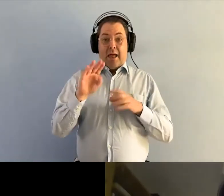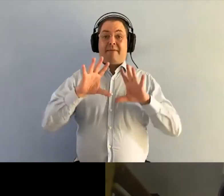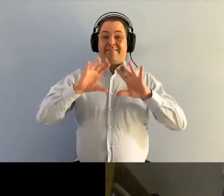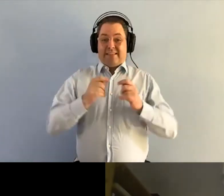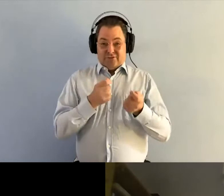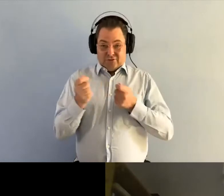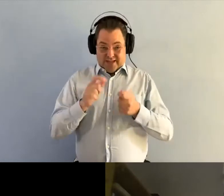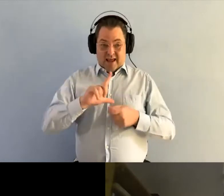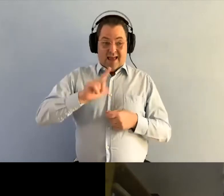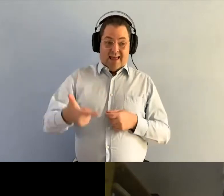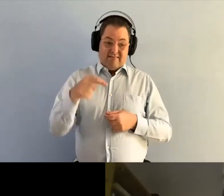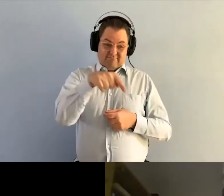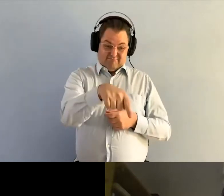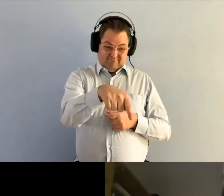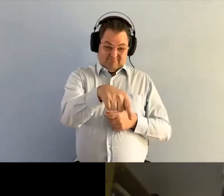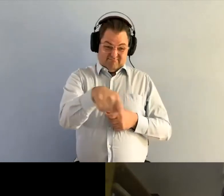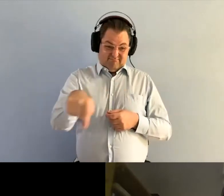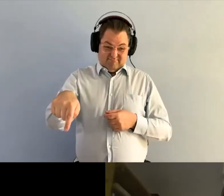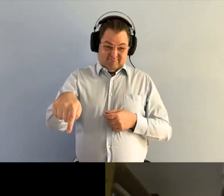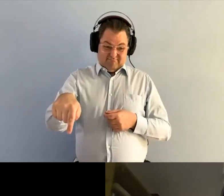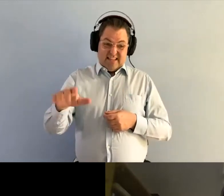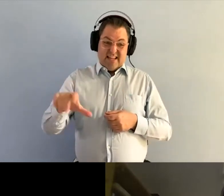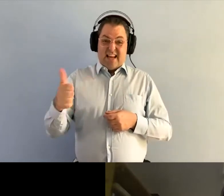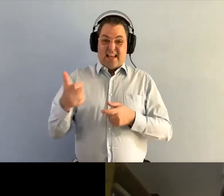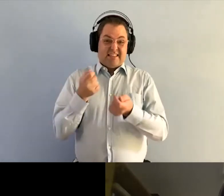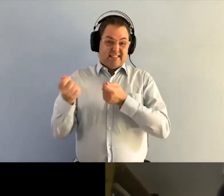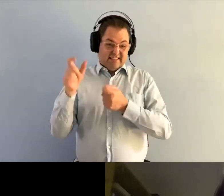planning to take. So here I'm going to close this